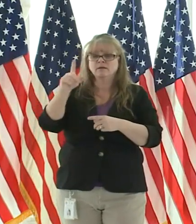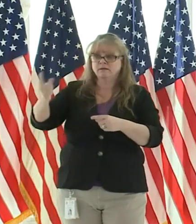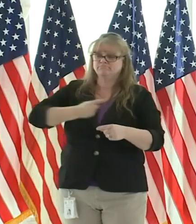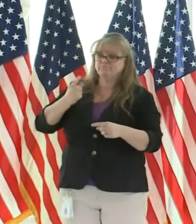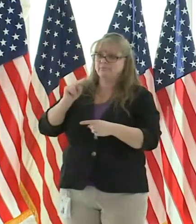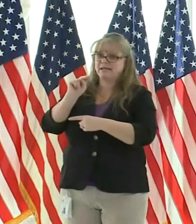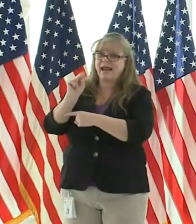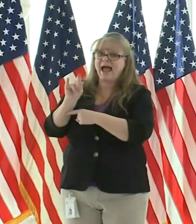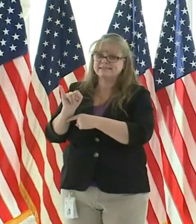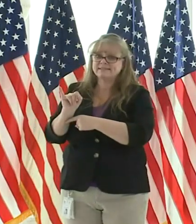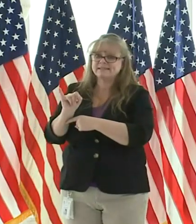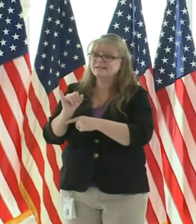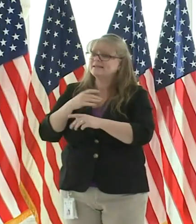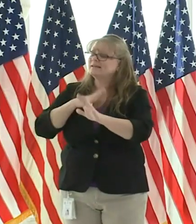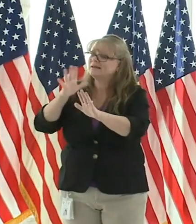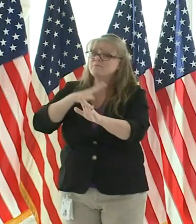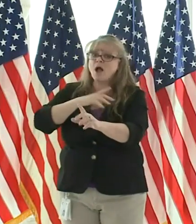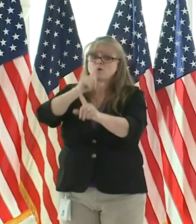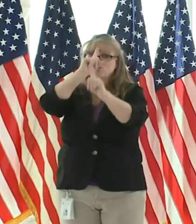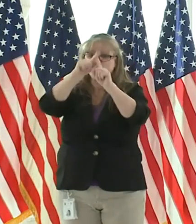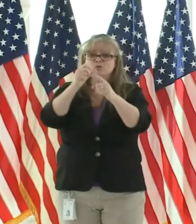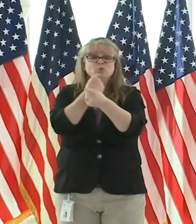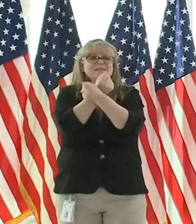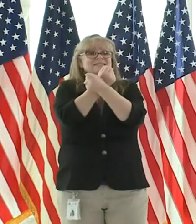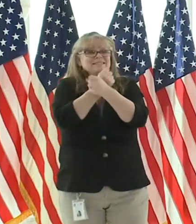TO NAZIISM. WE TO NAZIISM. WE ACT TO NAZIISM. WE ACT TO TO NAZIISM. WE ACT TO SAVE TO NAZIISM. WE ACT TO SAVE LIVES, TO NAZIISM. WE ACT TO SAVE LIVES, THE TO NAZIISM. WE ACT TO SAVE LIVES, THE EXACT WE ACT TO SAVE LIVES, THE EXACT WE ACT TO SAVE LIVES, THE EXACT OPPOSITE.